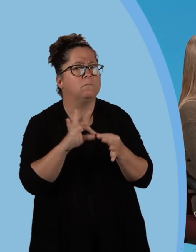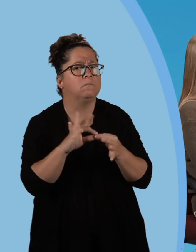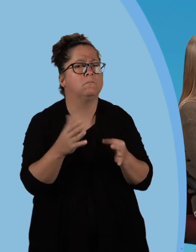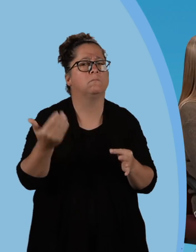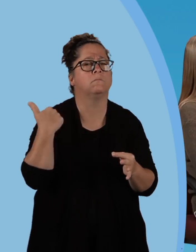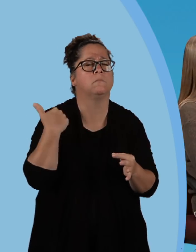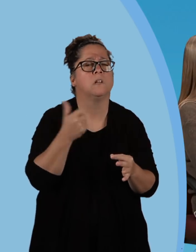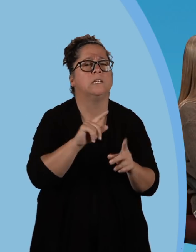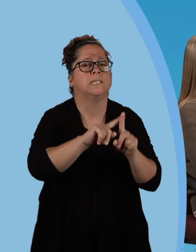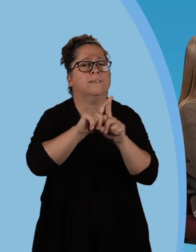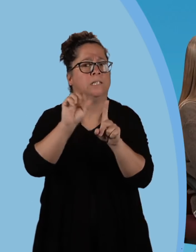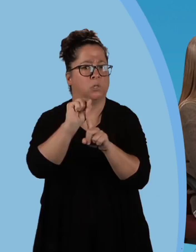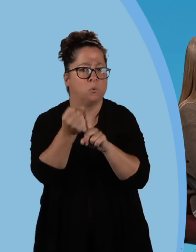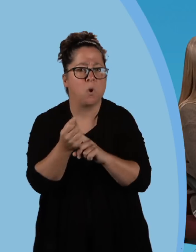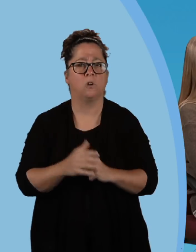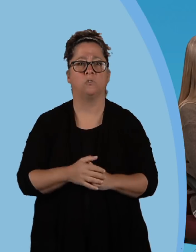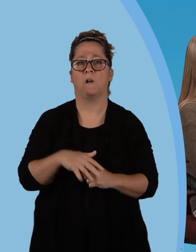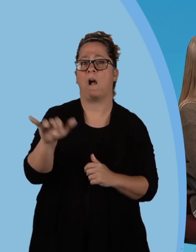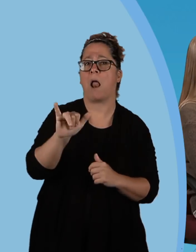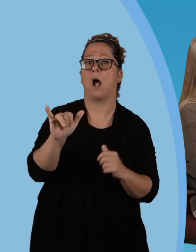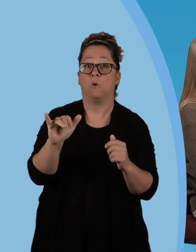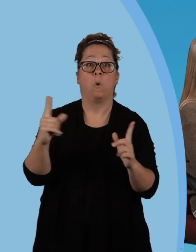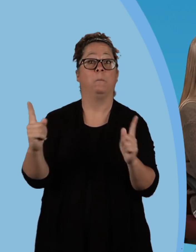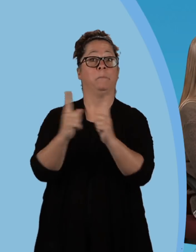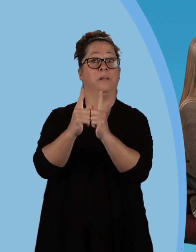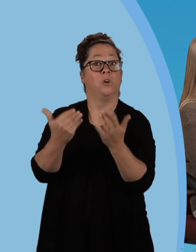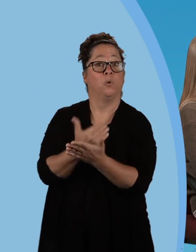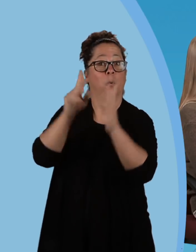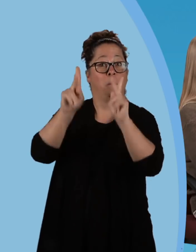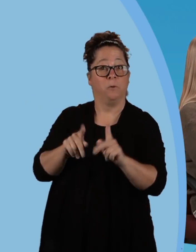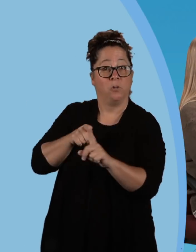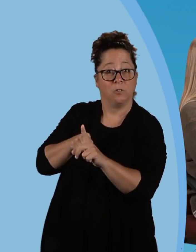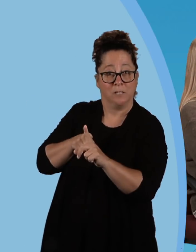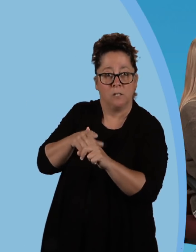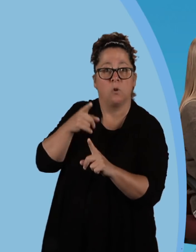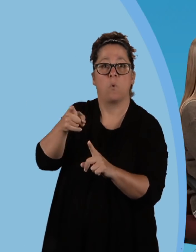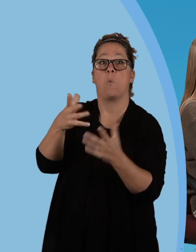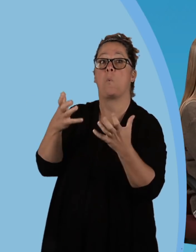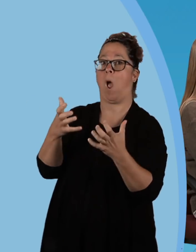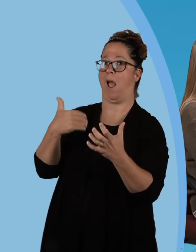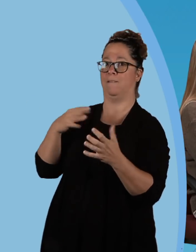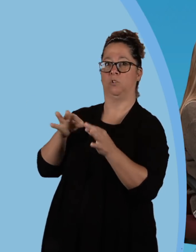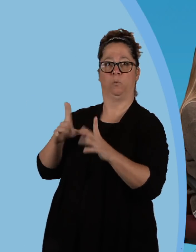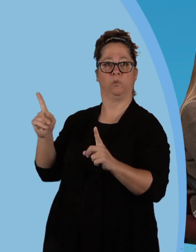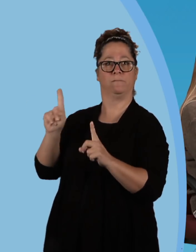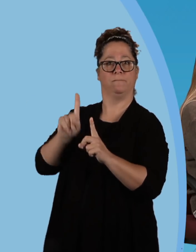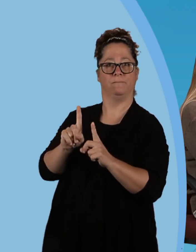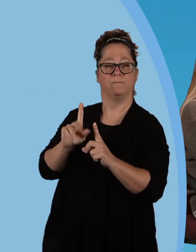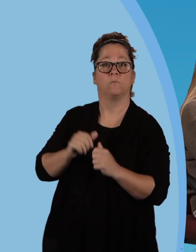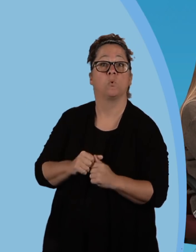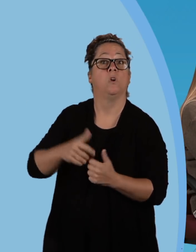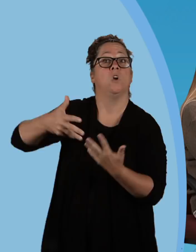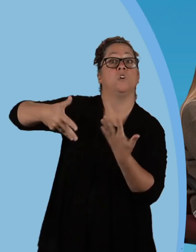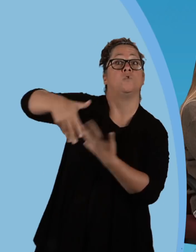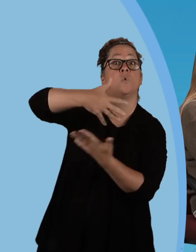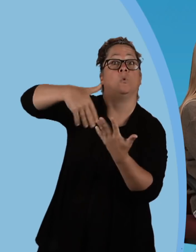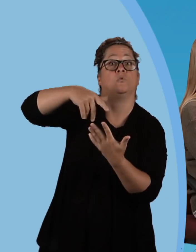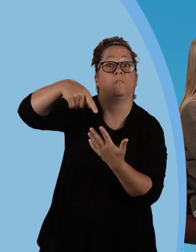but that varies with the communication. You mentioned a couple of situations, like meeting a new person where you want an interpreter,